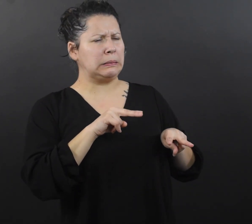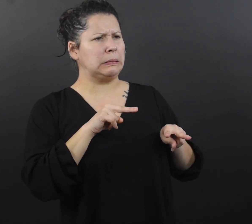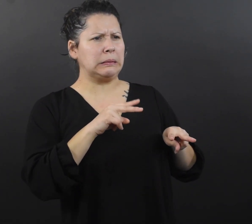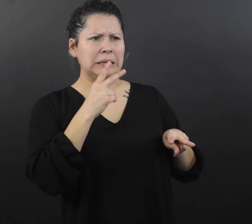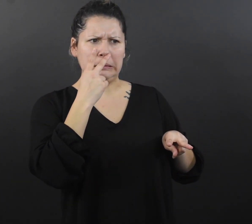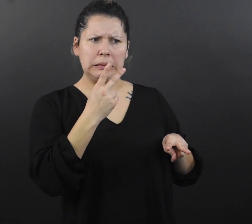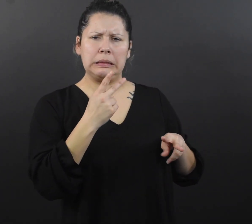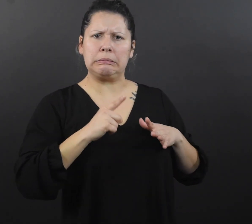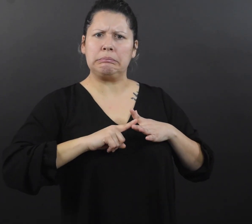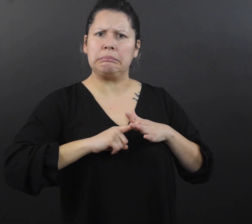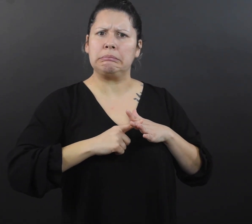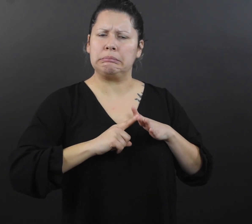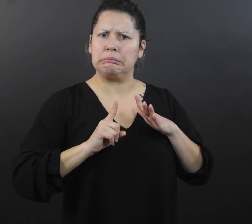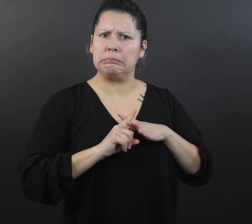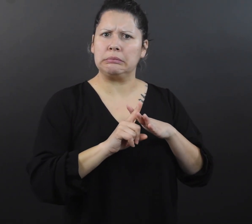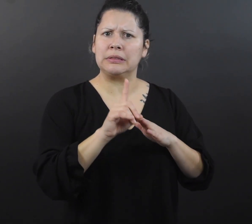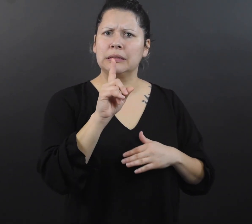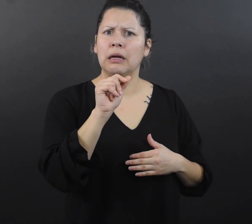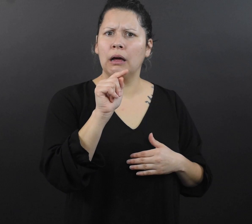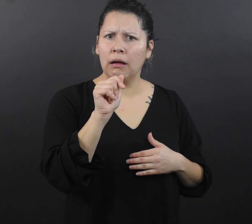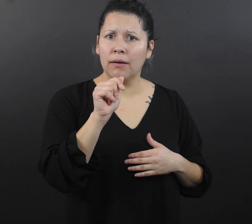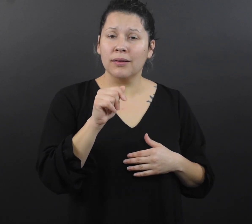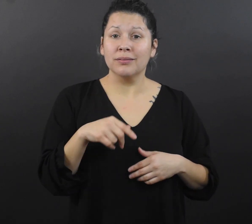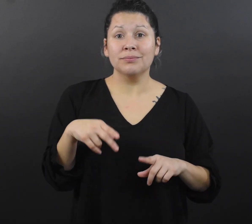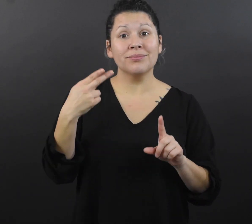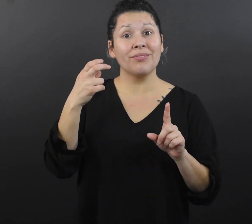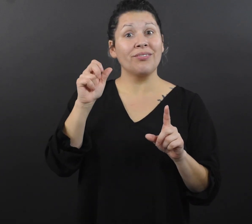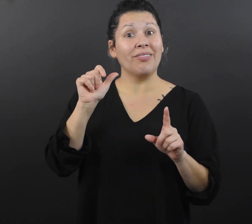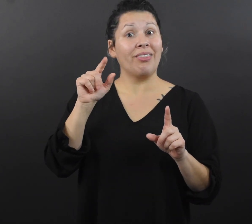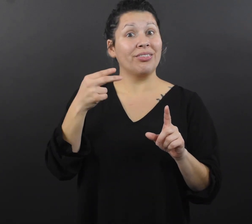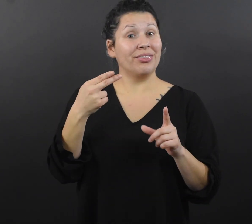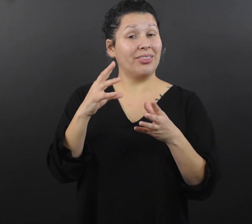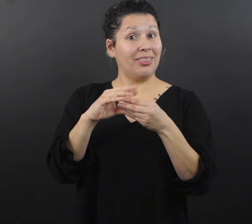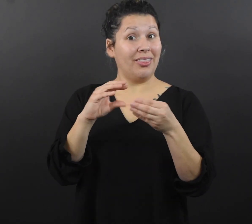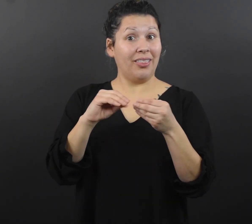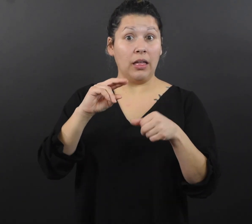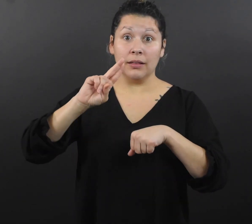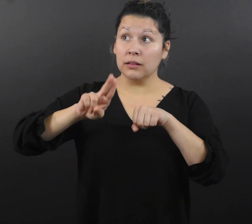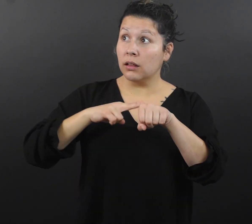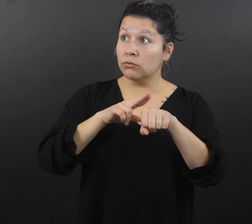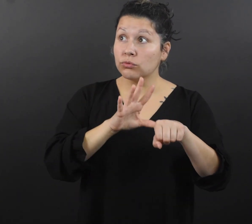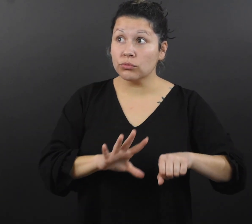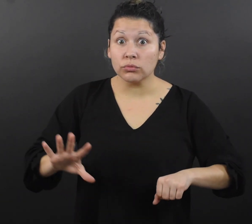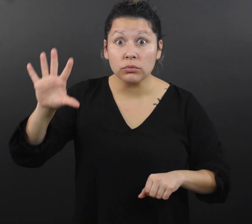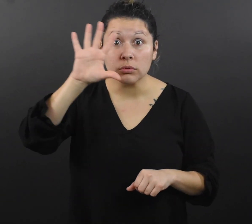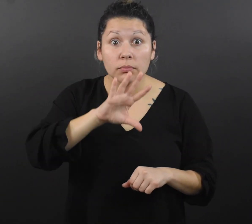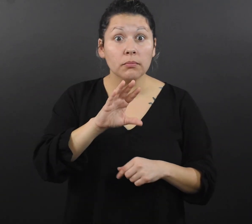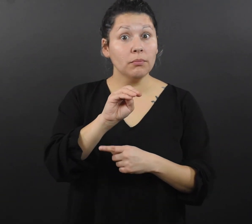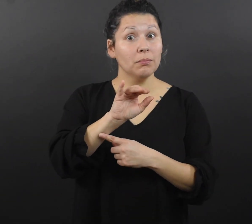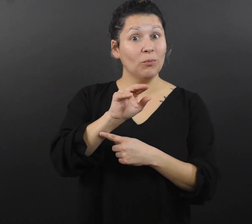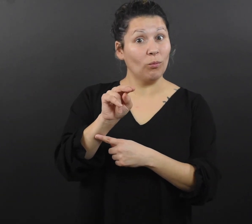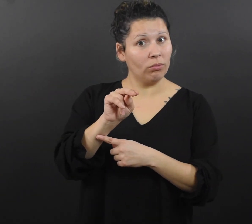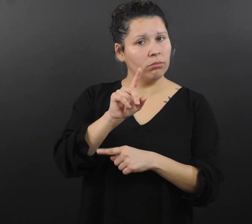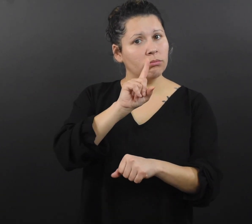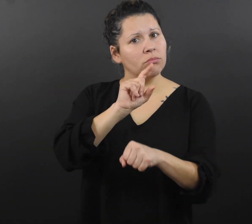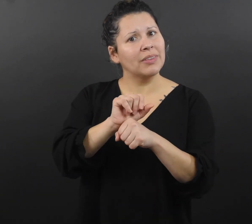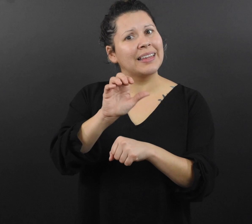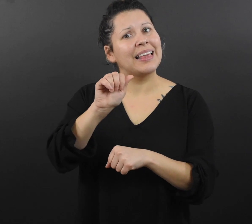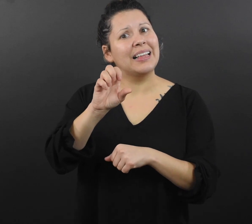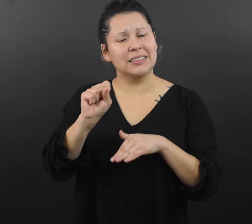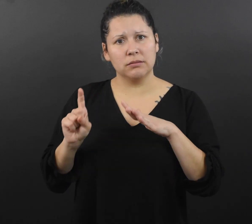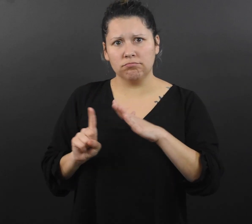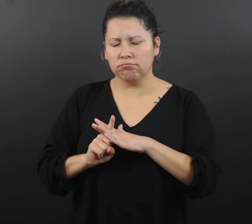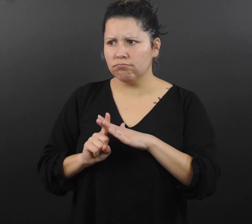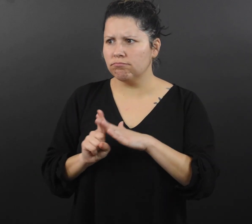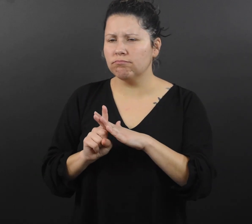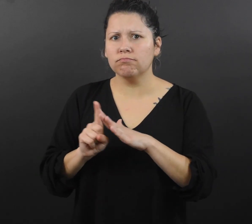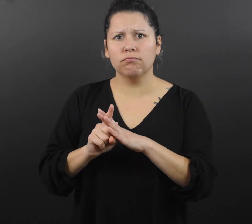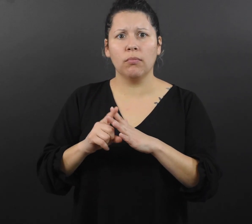initial data: “Nationally and in Minnesota, there are cases coming up in children and young adults,”